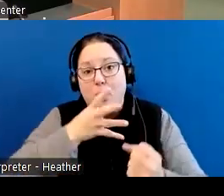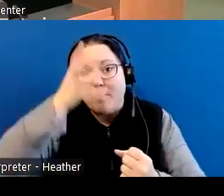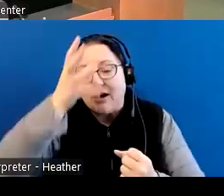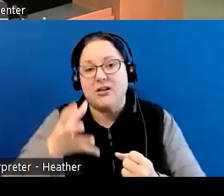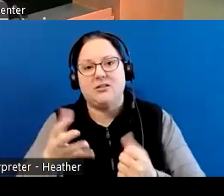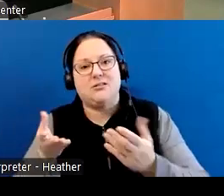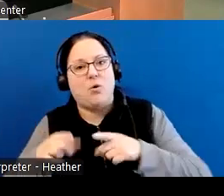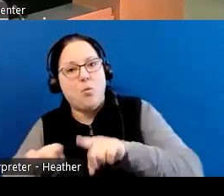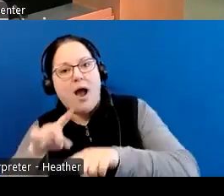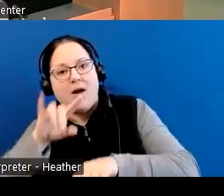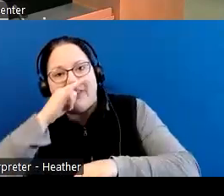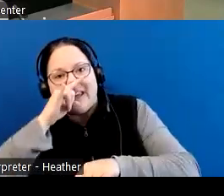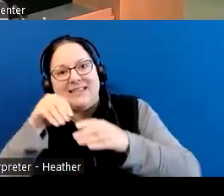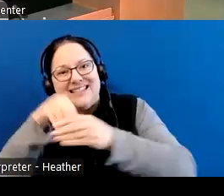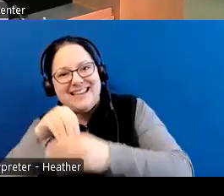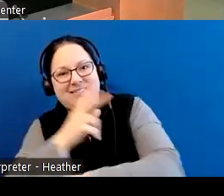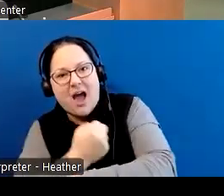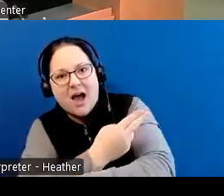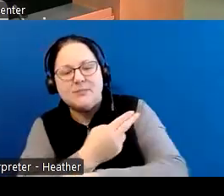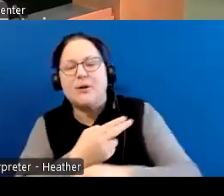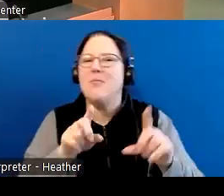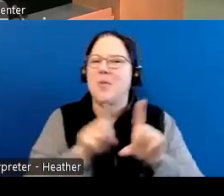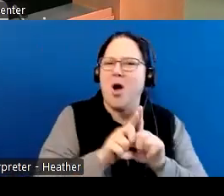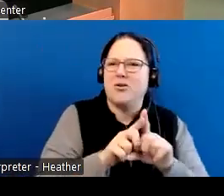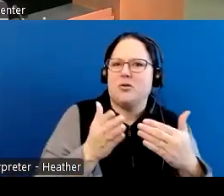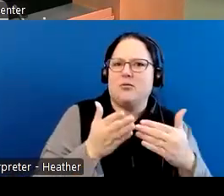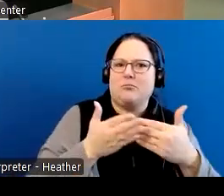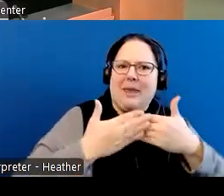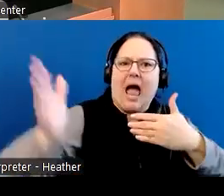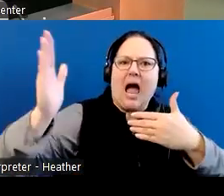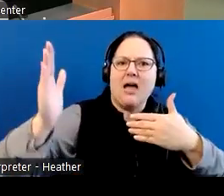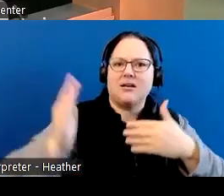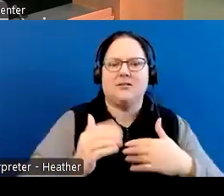also beyond as they're trying to implement this safety plan. Um I think Dr. Garrison talked about